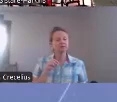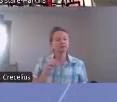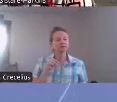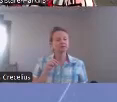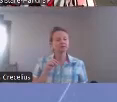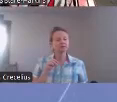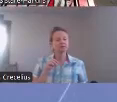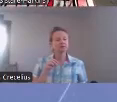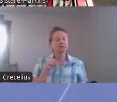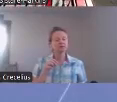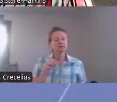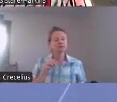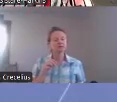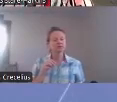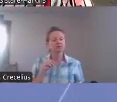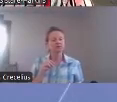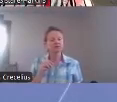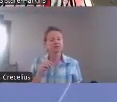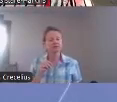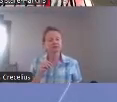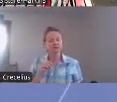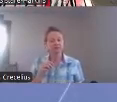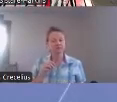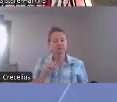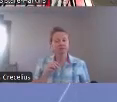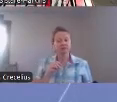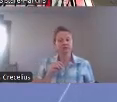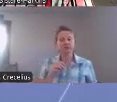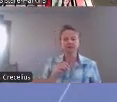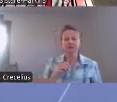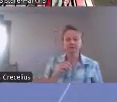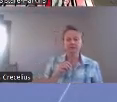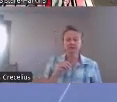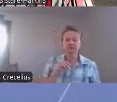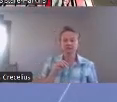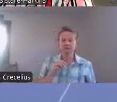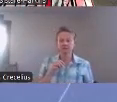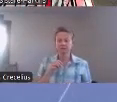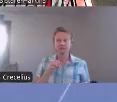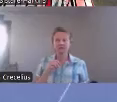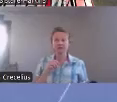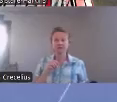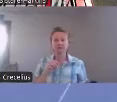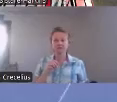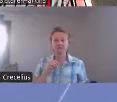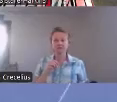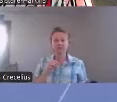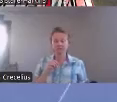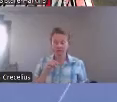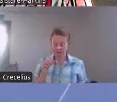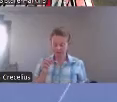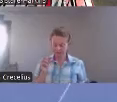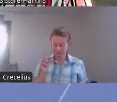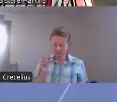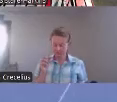and Dr. Katie McDonald out of Syracuse University. And like Krys briefly mentioned, it